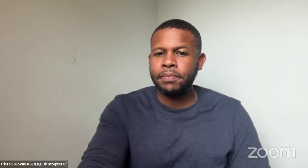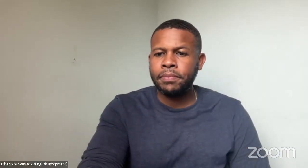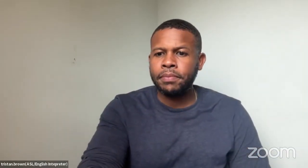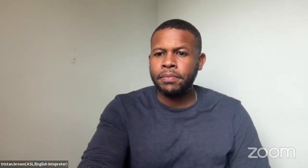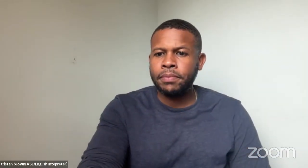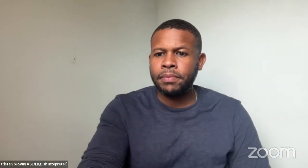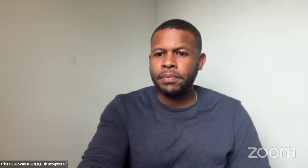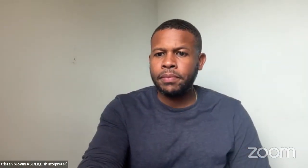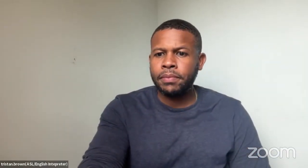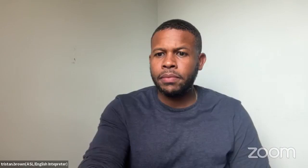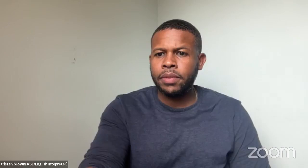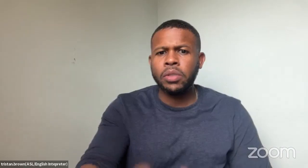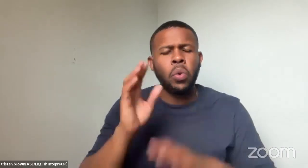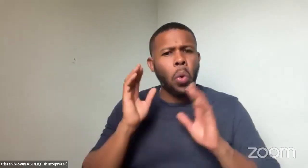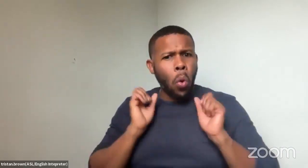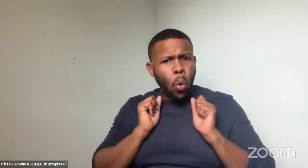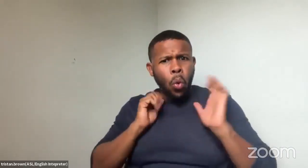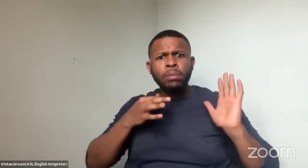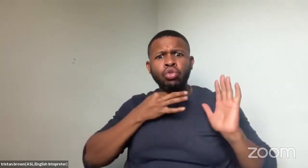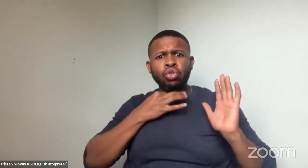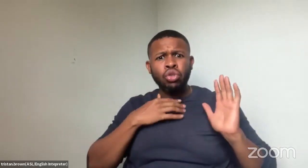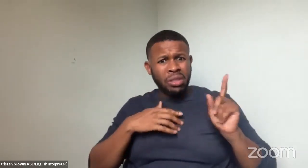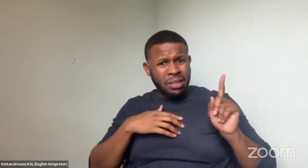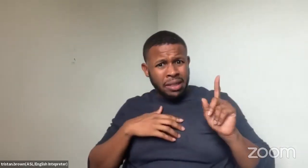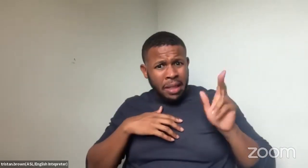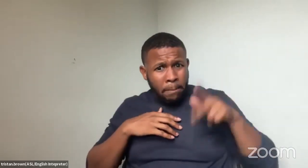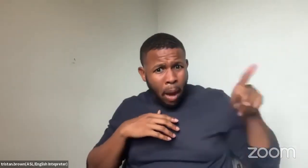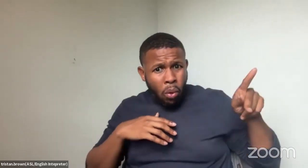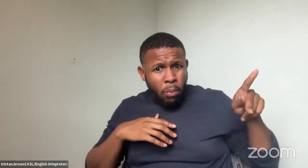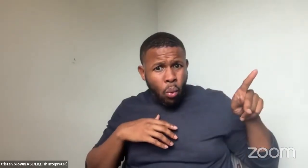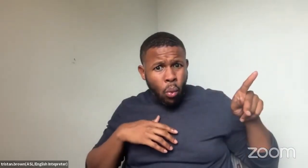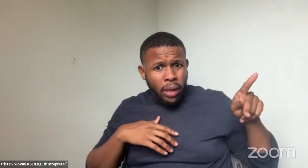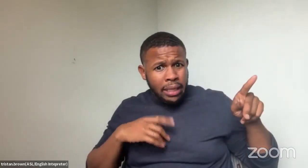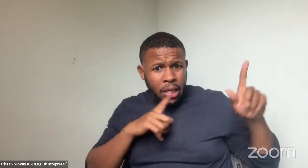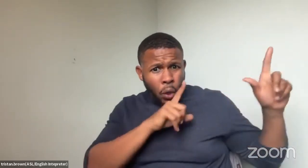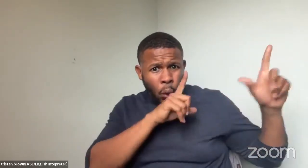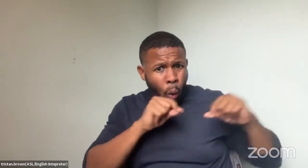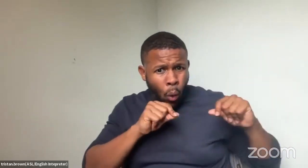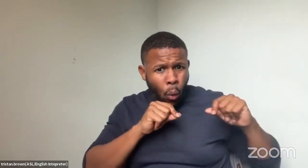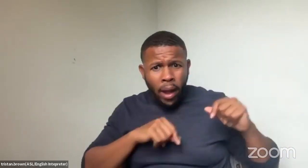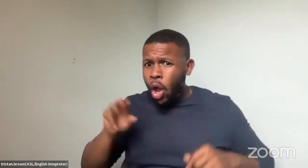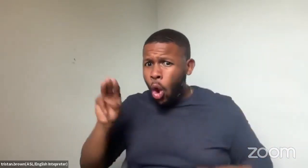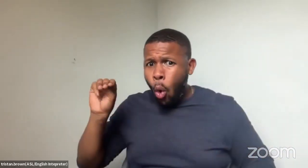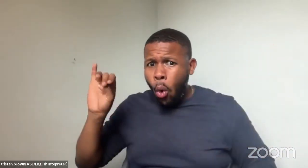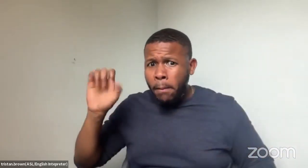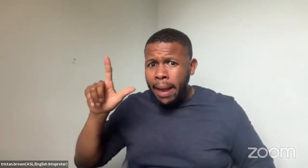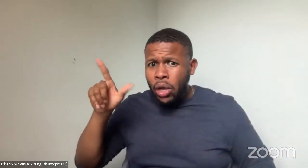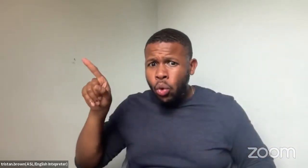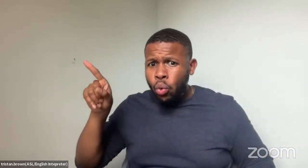still not creating accessible solutions and not only that, but significant number of barriers.